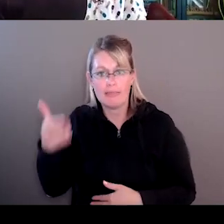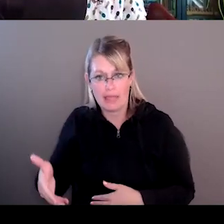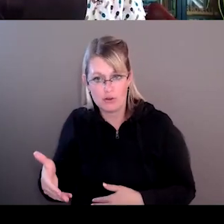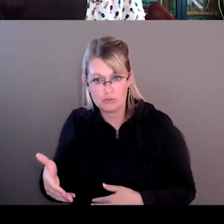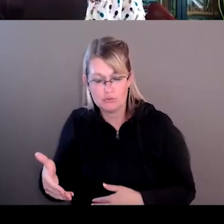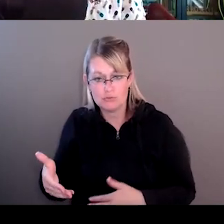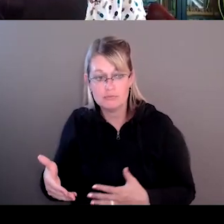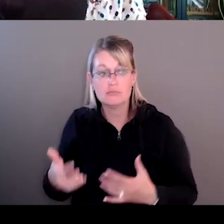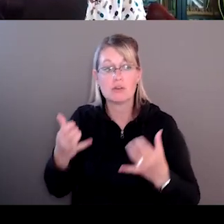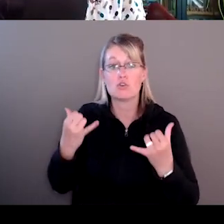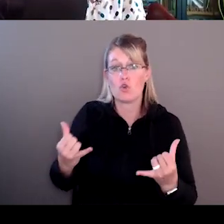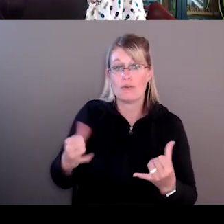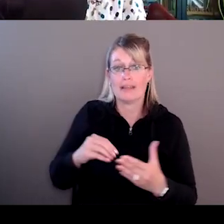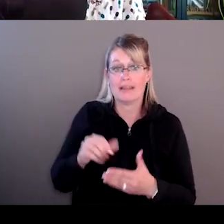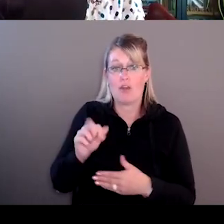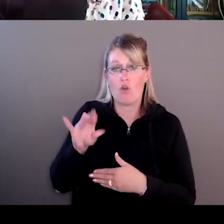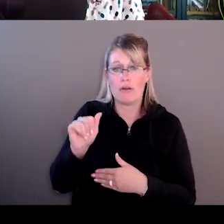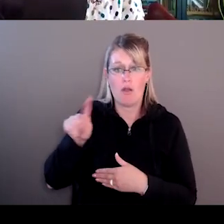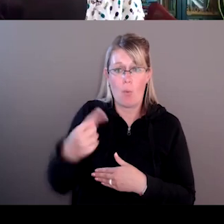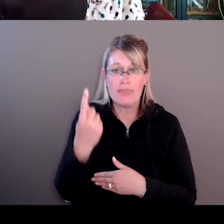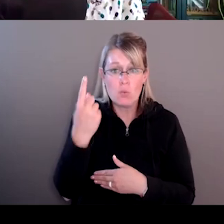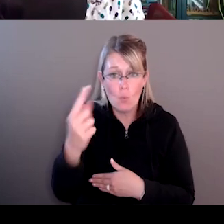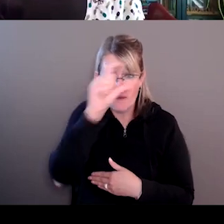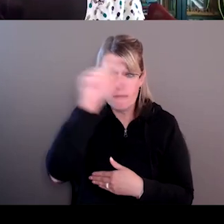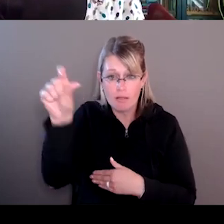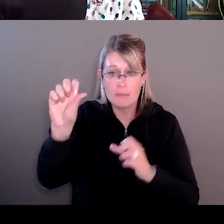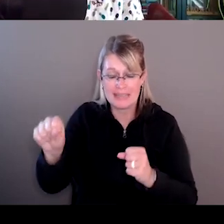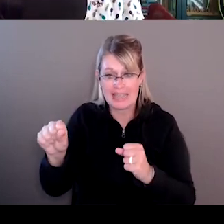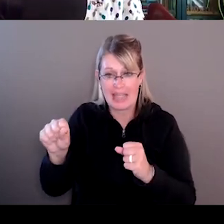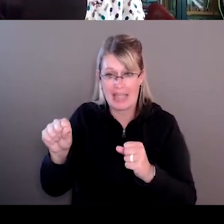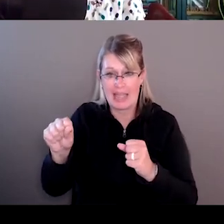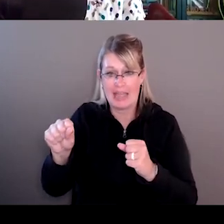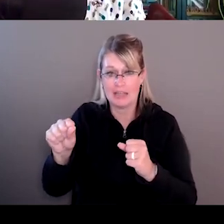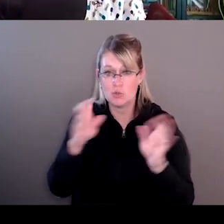Now currently, in ARIA, only one column can be sorted or should be sorted out at times though